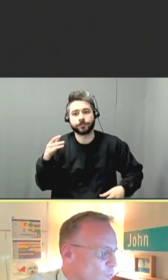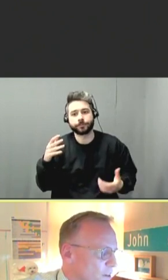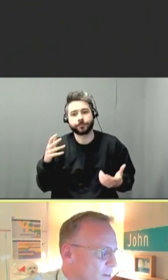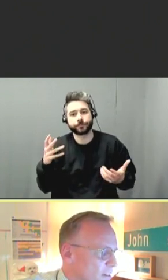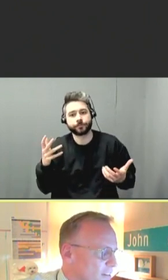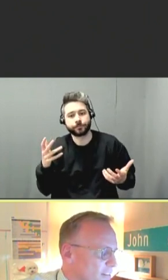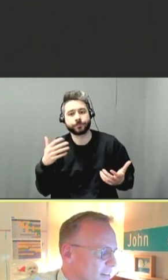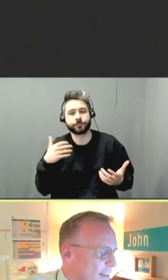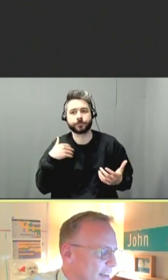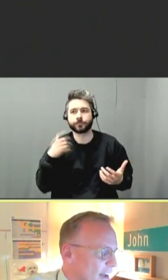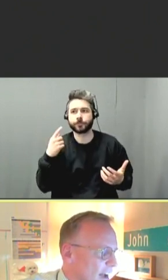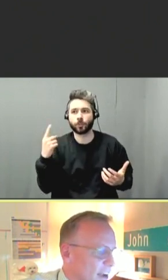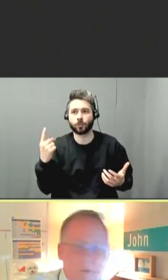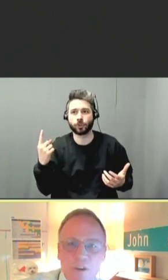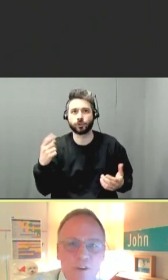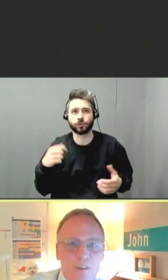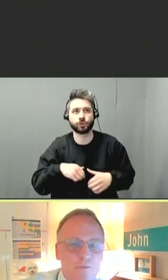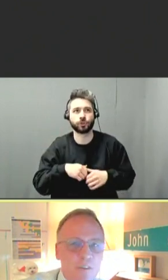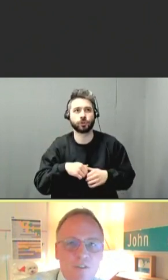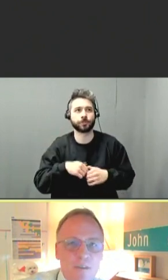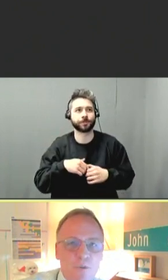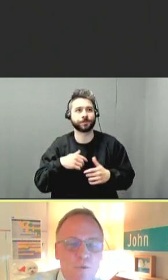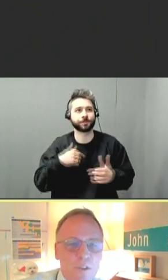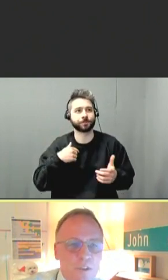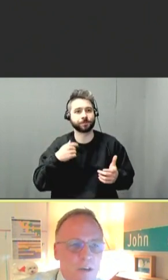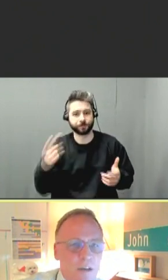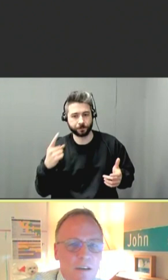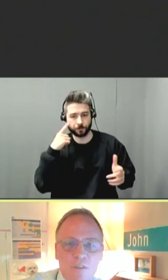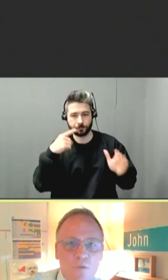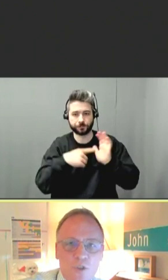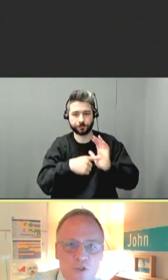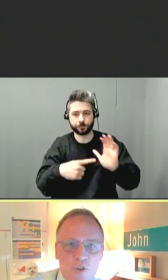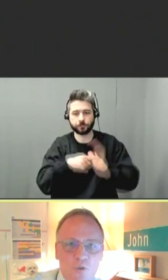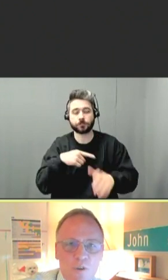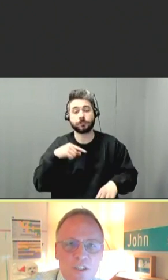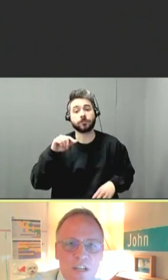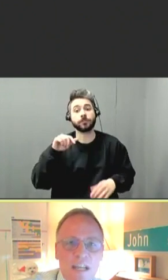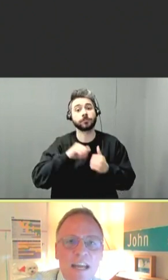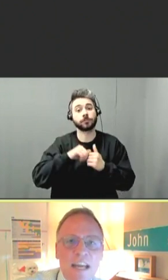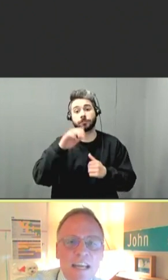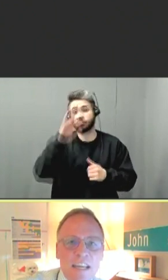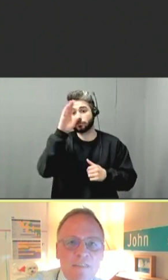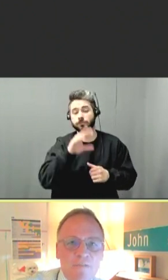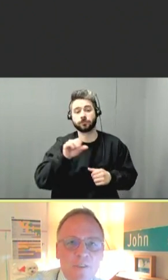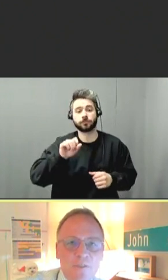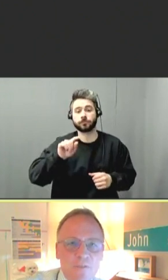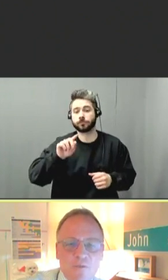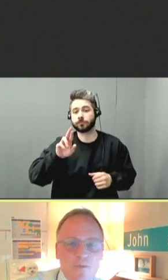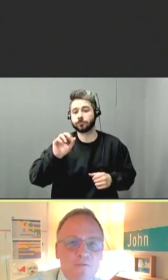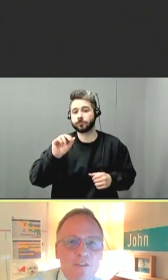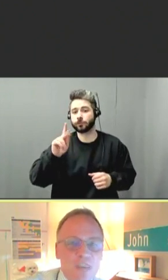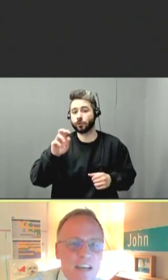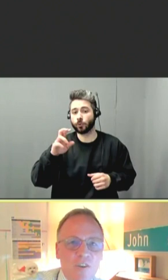I wonder -- I wonder if, for example, with the stroke risk, if the folks who've decided